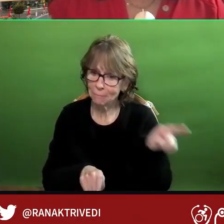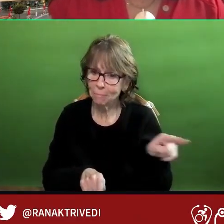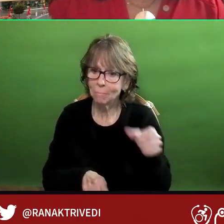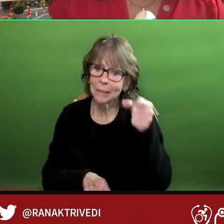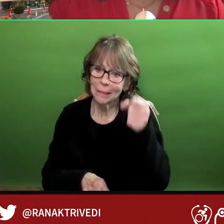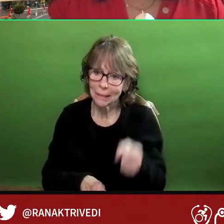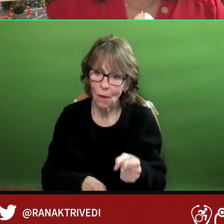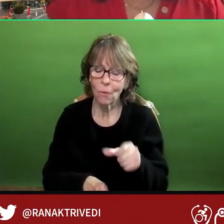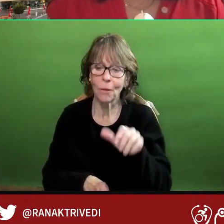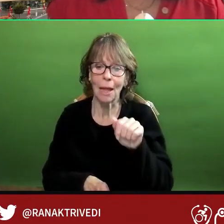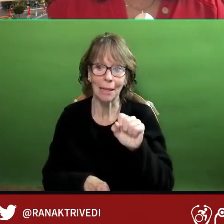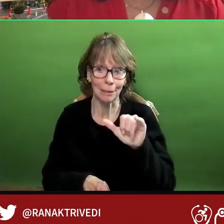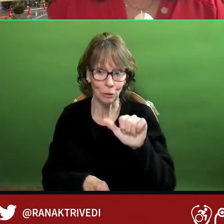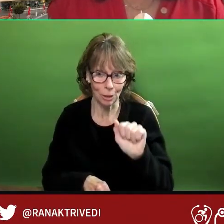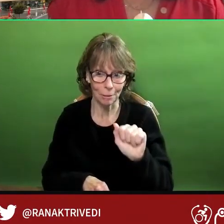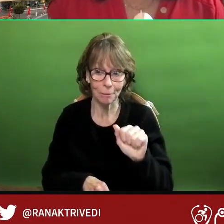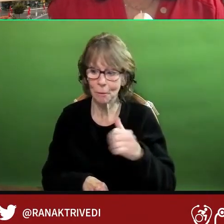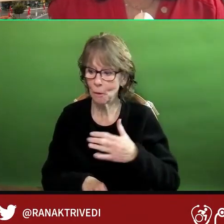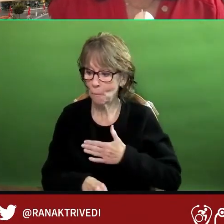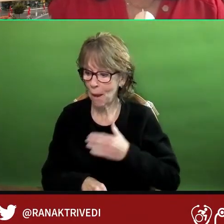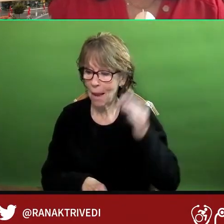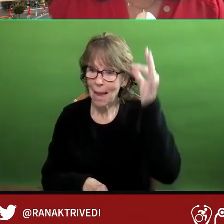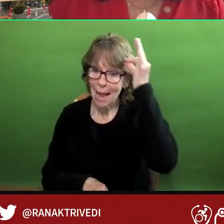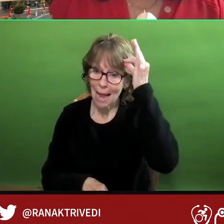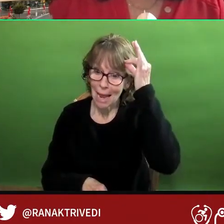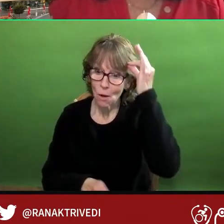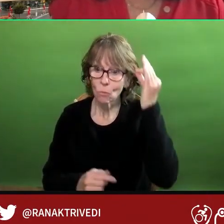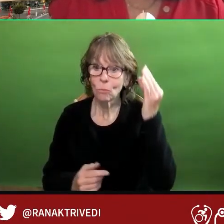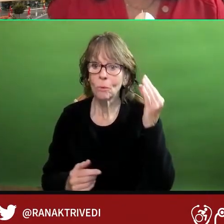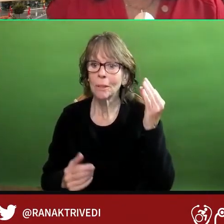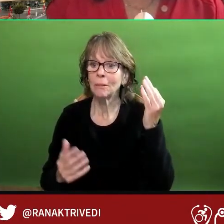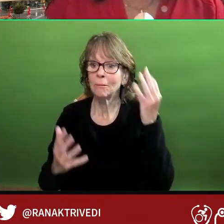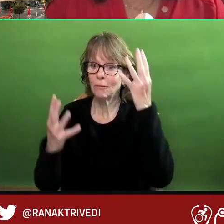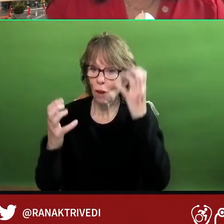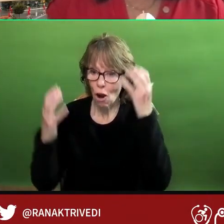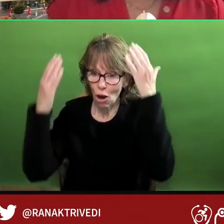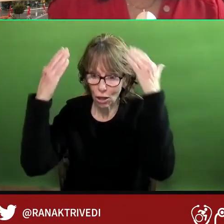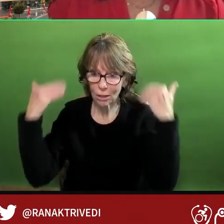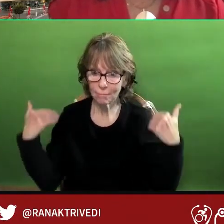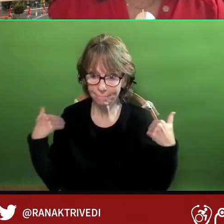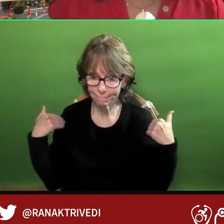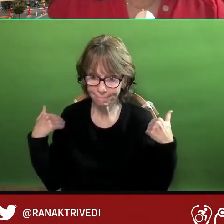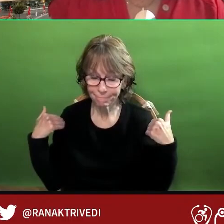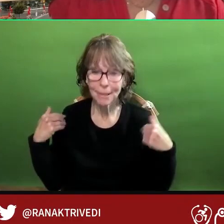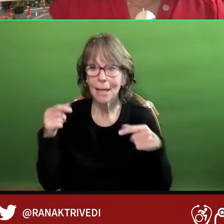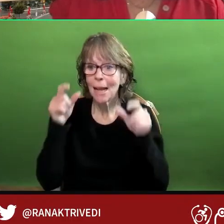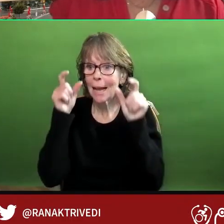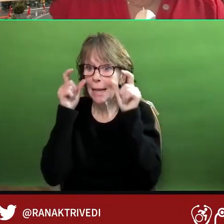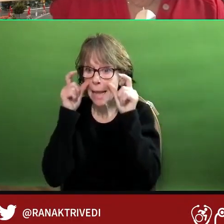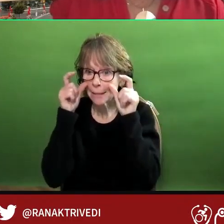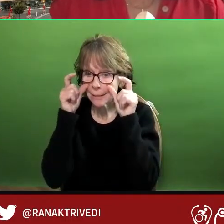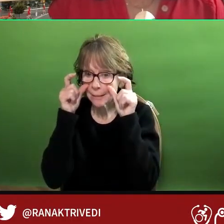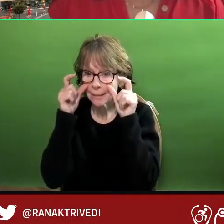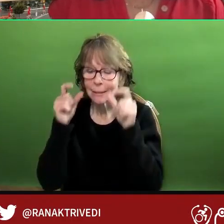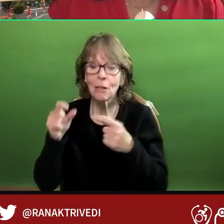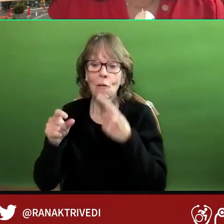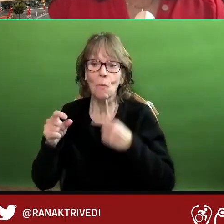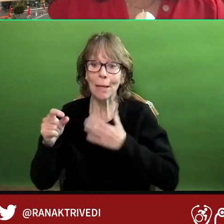I have shoulder length, dark hair, I'm wearing glasses and I'm wearing a red shirt with some